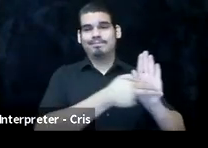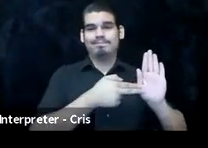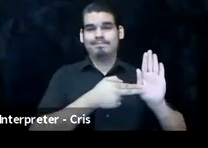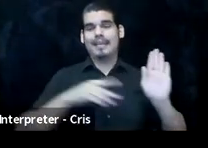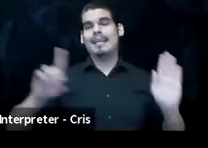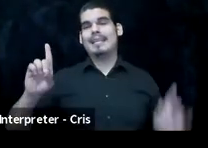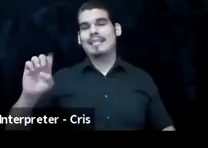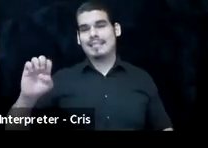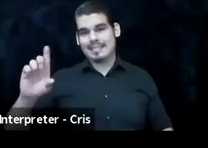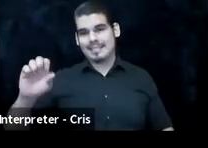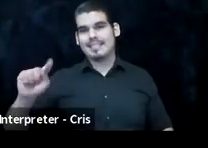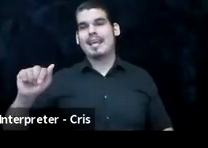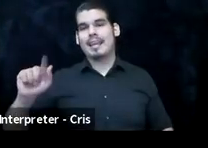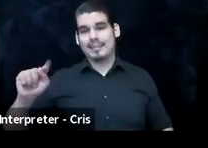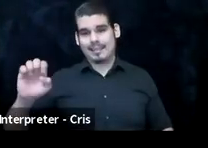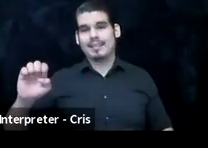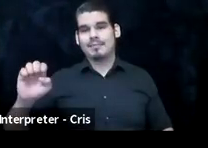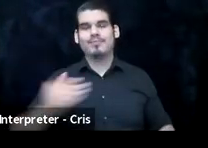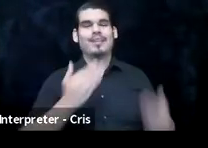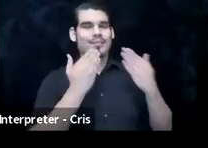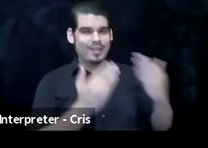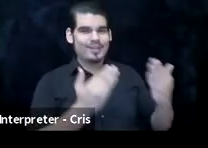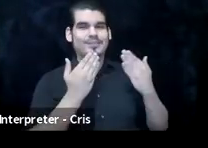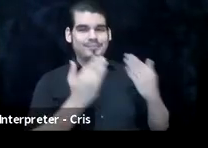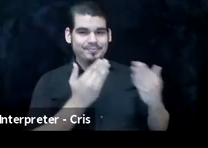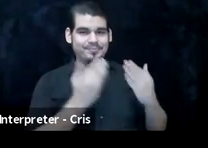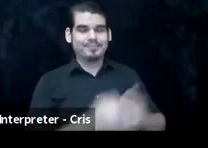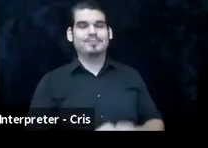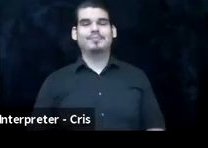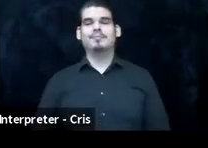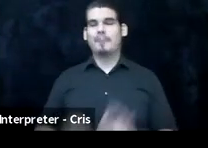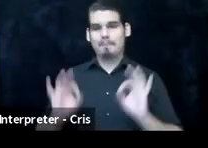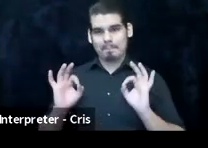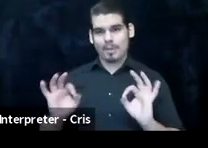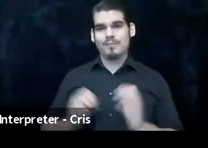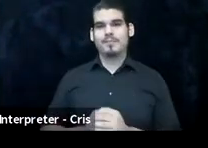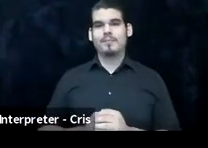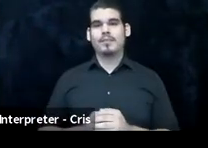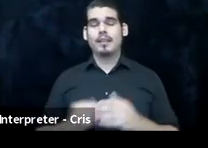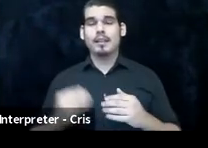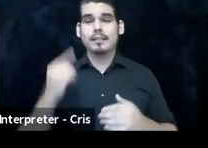Katherine Squire: Okay, thank you. CCSF, Delegate Chung: Okay perfect. Katherine Squire: um so I have one next question here.